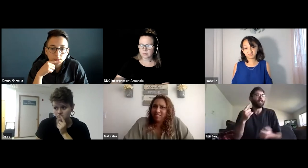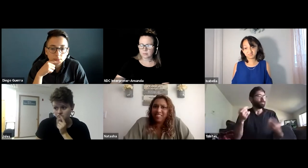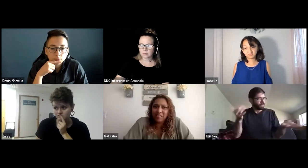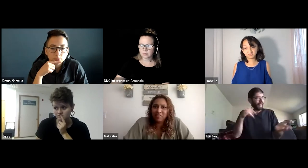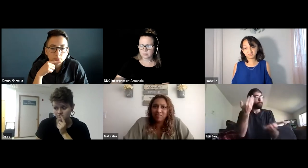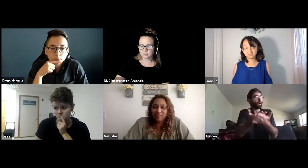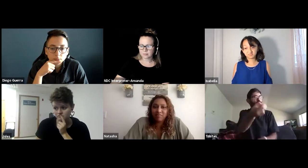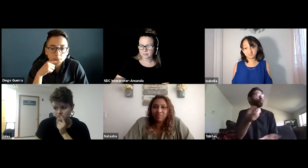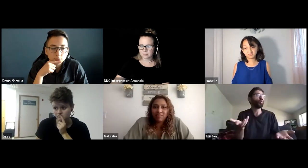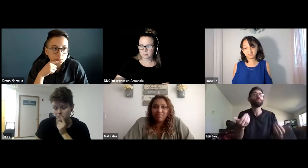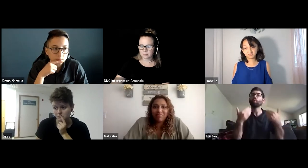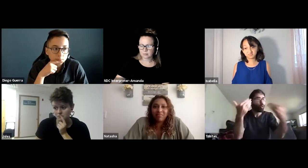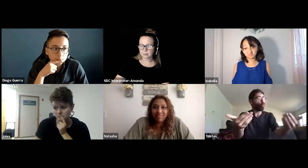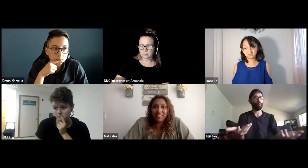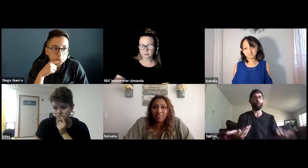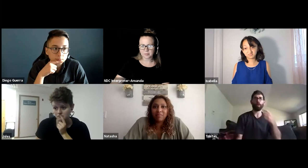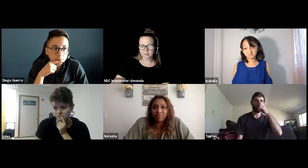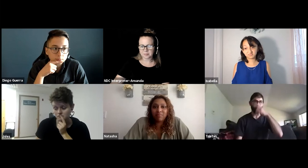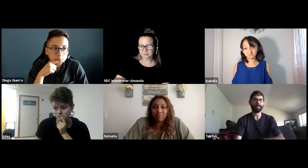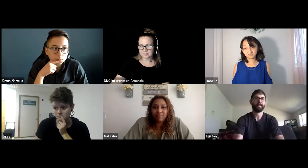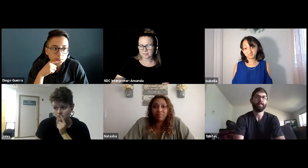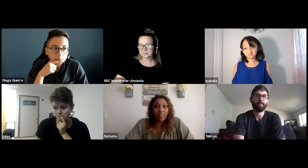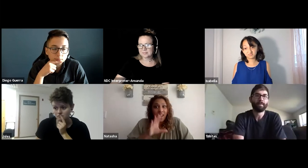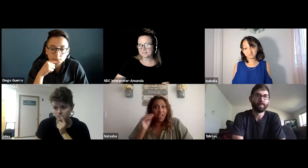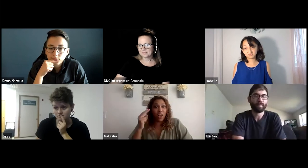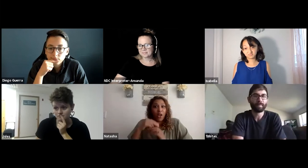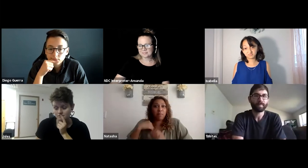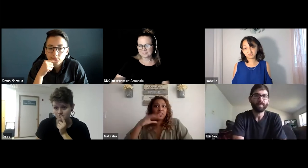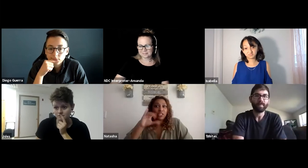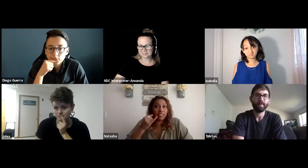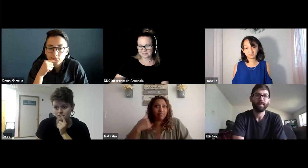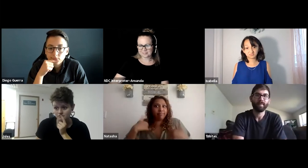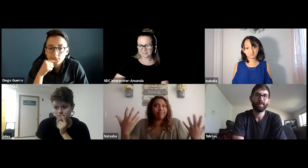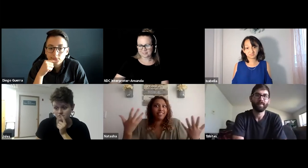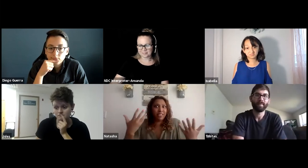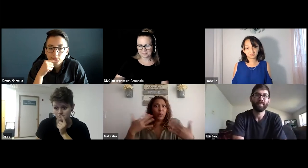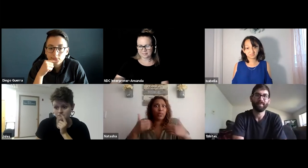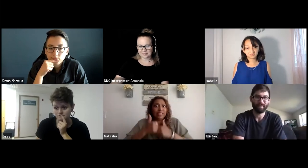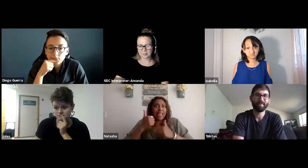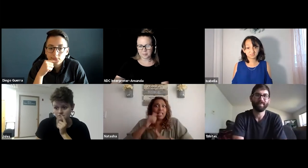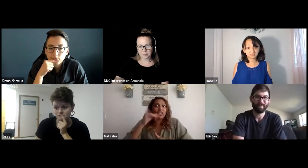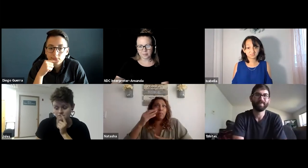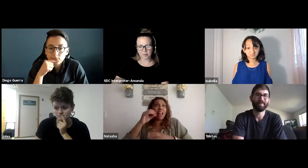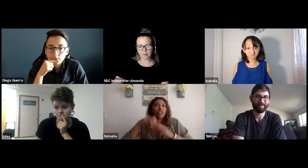I can't hear but that's not an excuse. I love that and that's proof! If you love something go for it and do it.